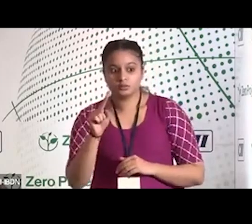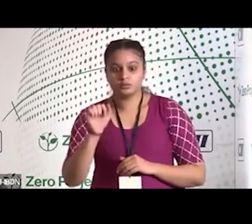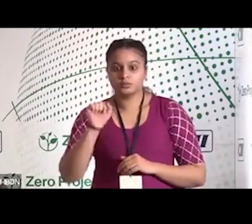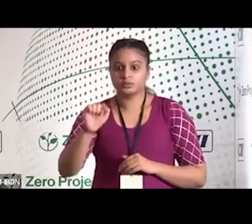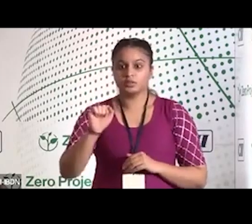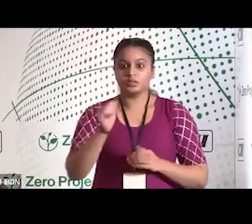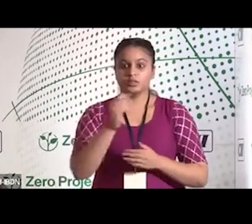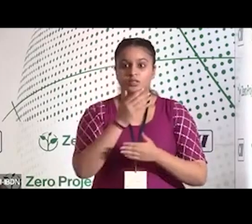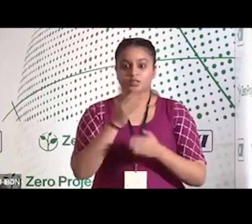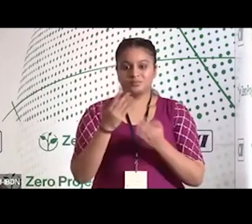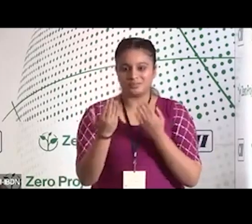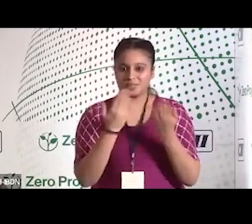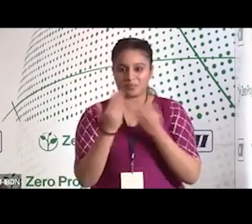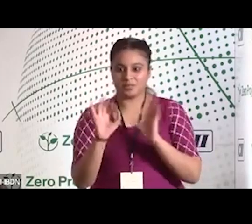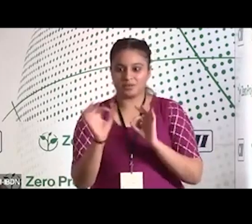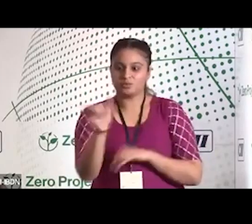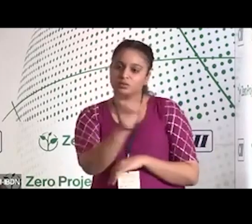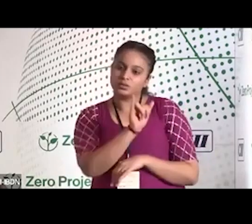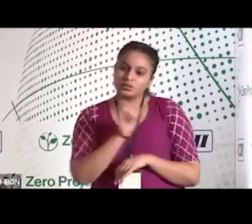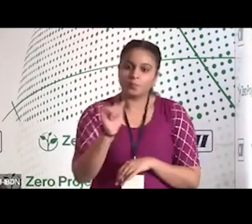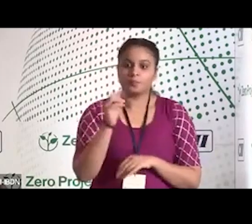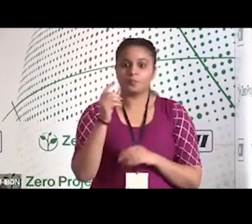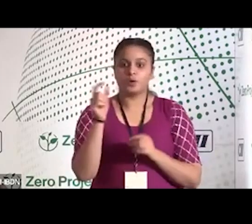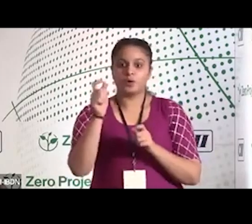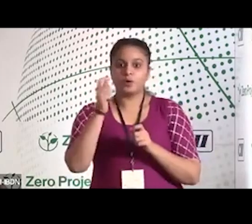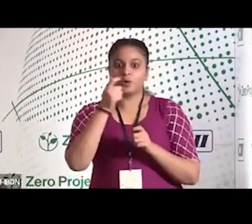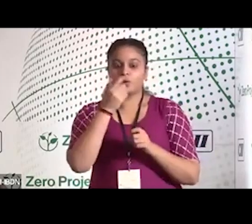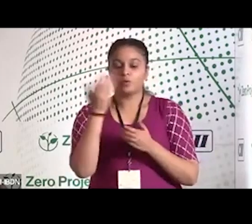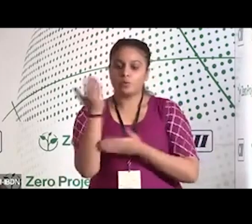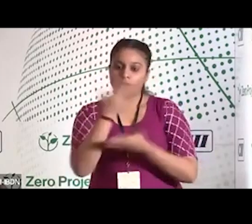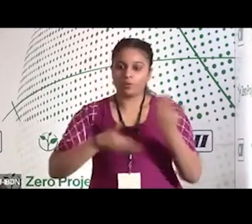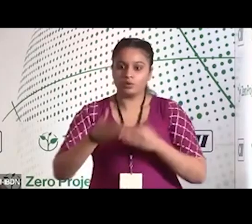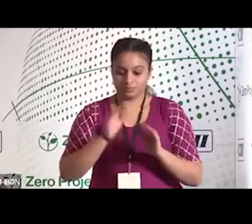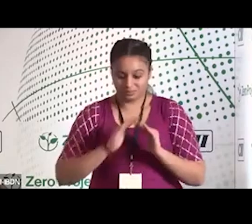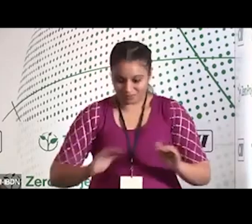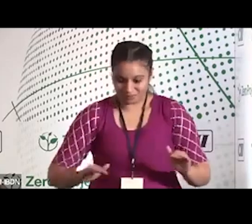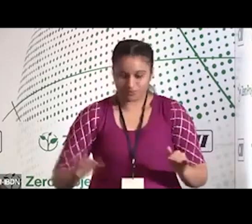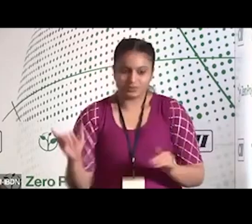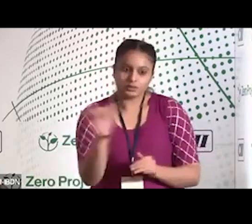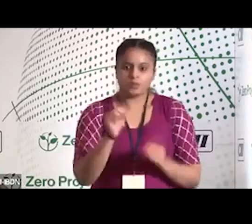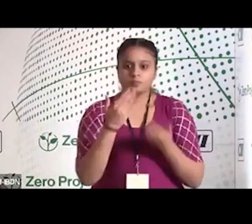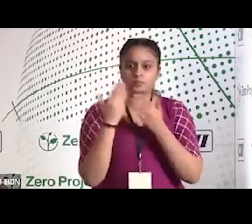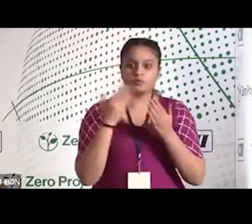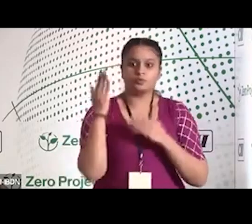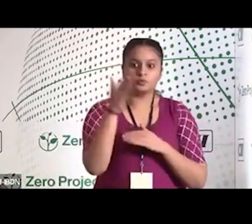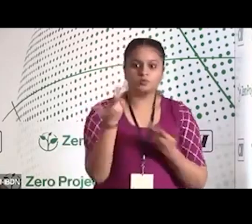and gave all the children an opportunity to go and study. However The disability made it difficult for her.